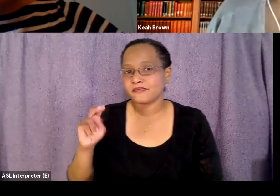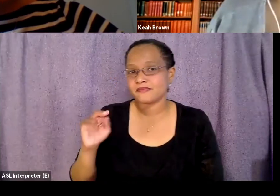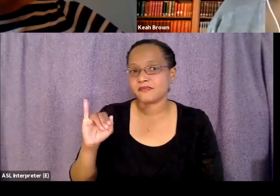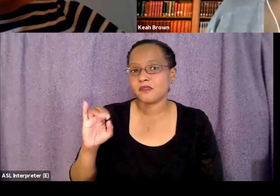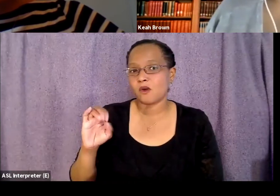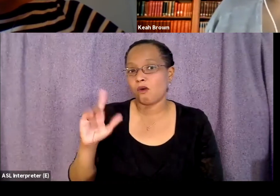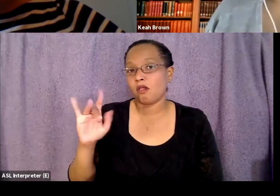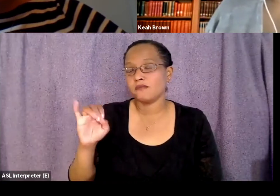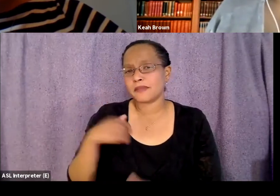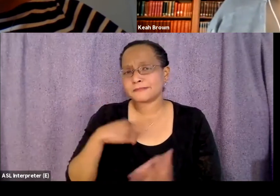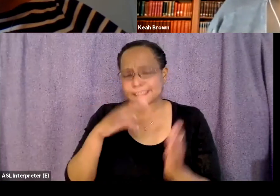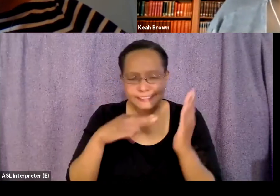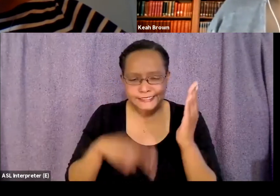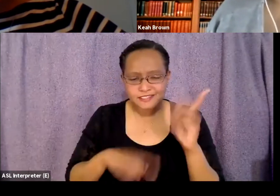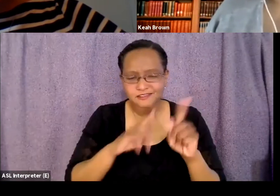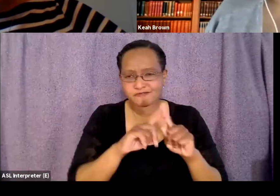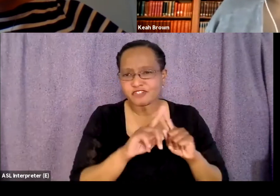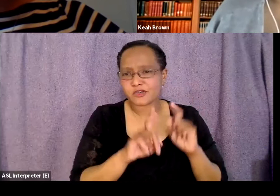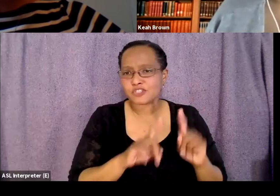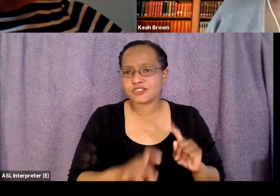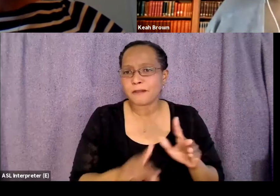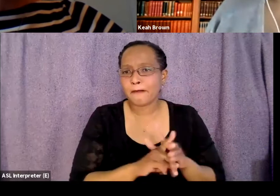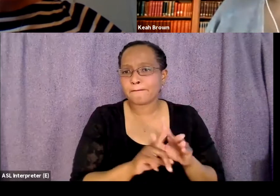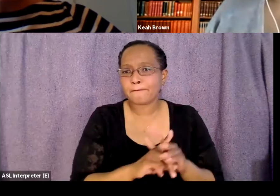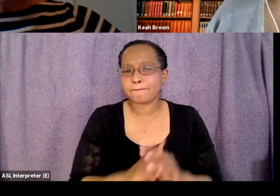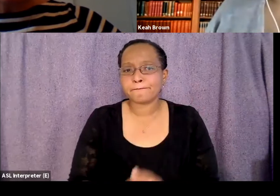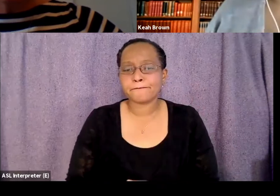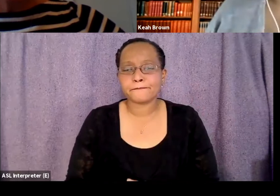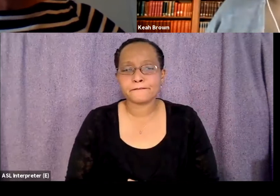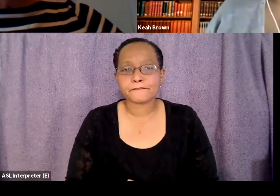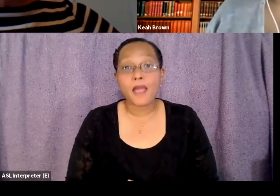Nicole Redding (she/her): What this is a good question.